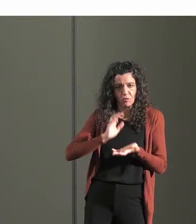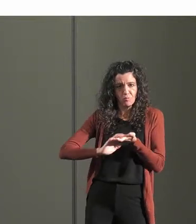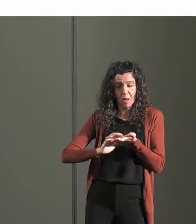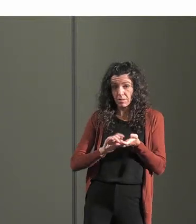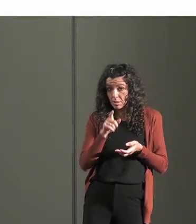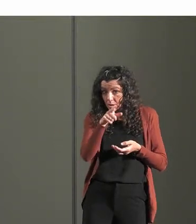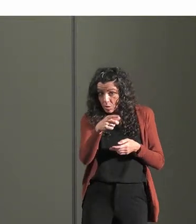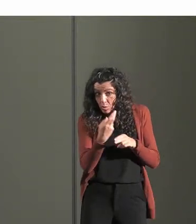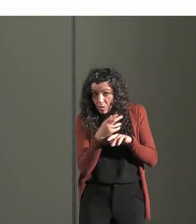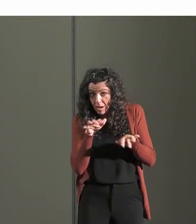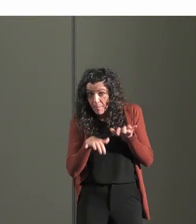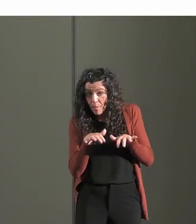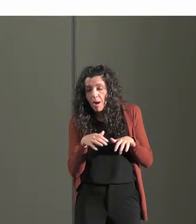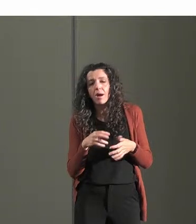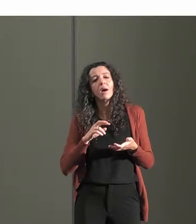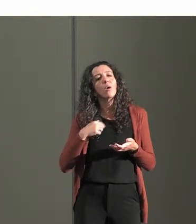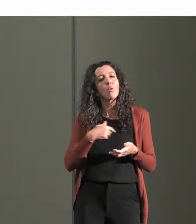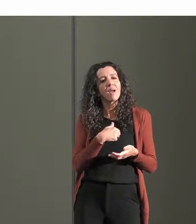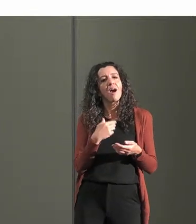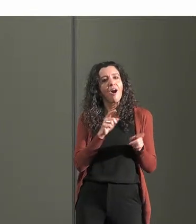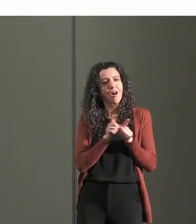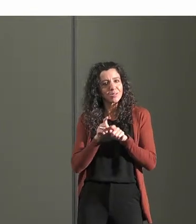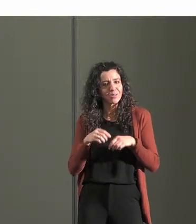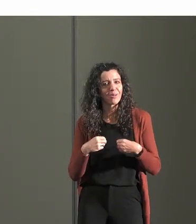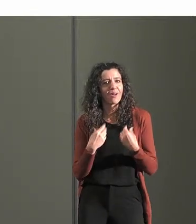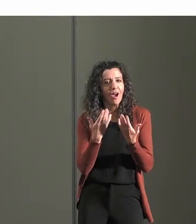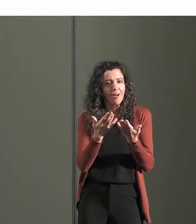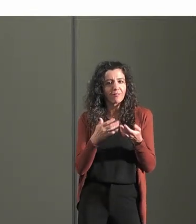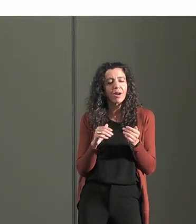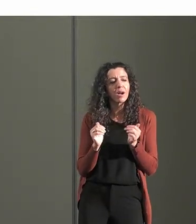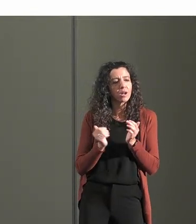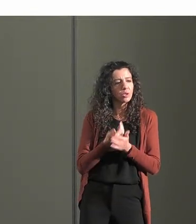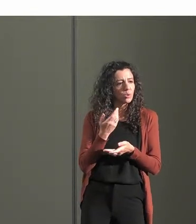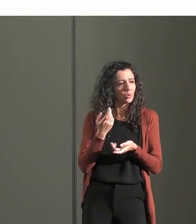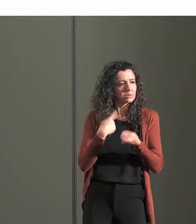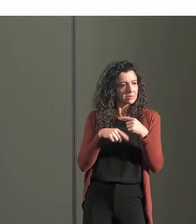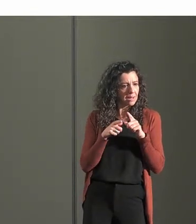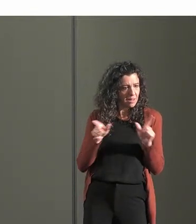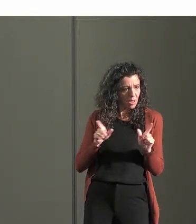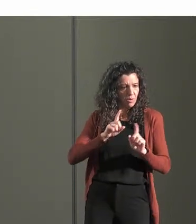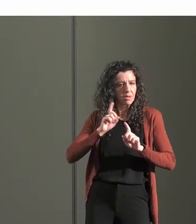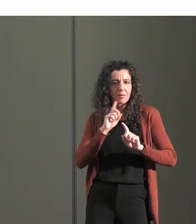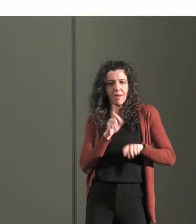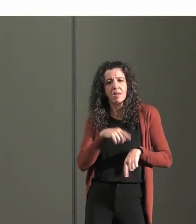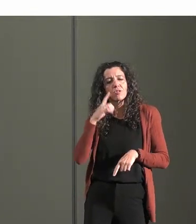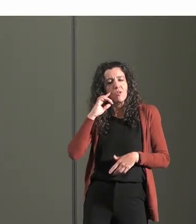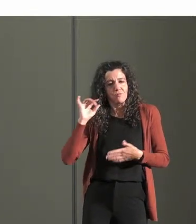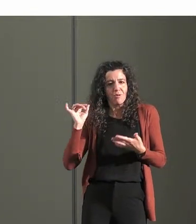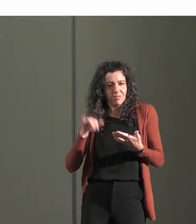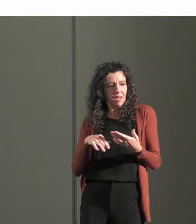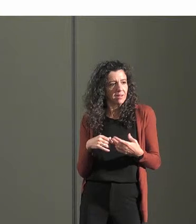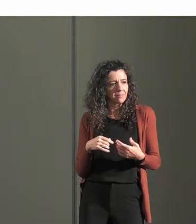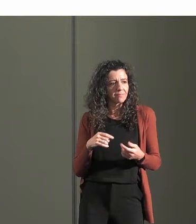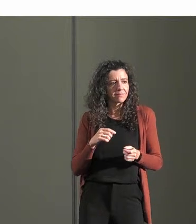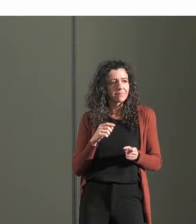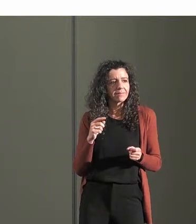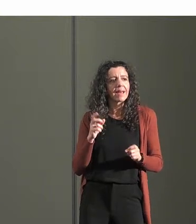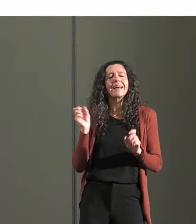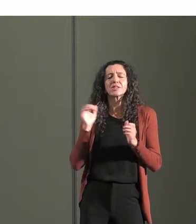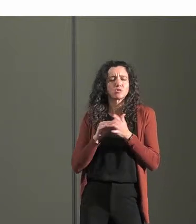Braille displays and tables for Braille. If you use a key board we offer new assignable commands for the